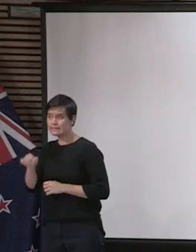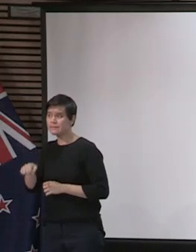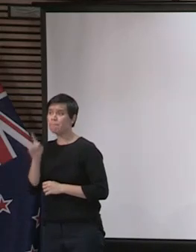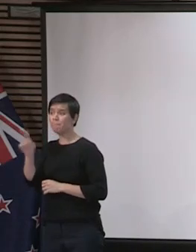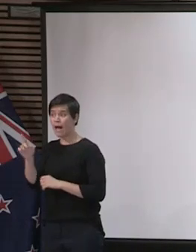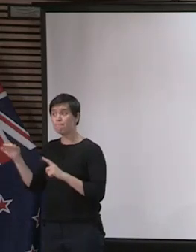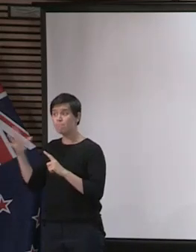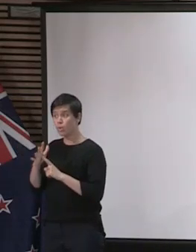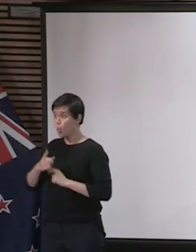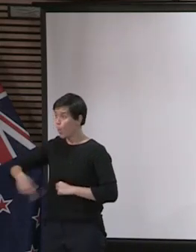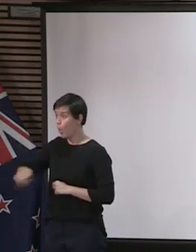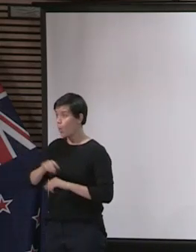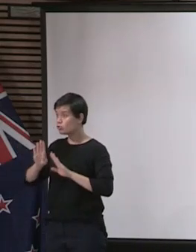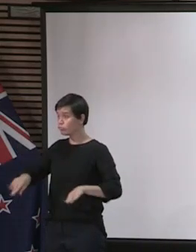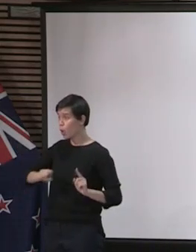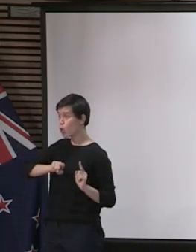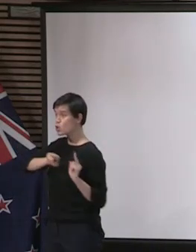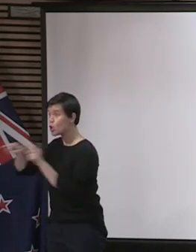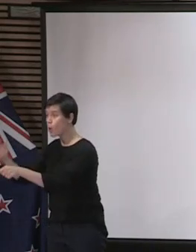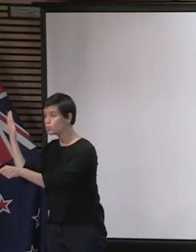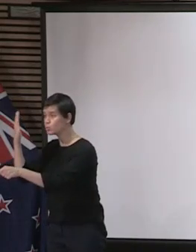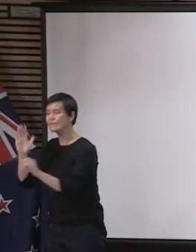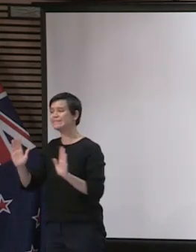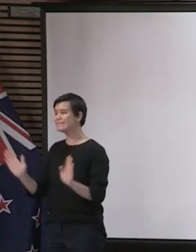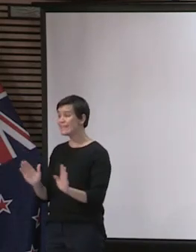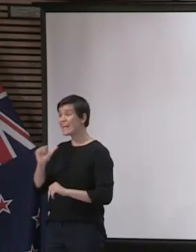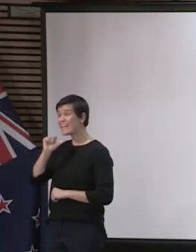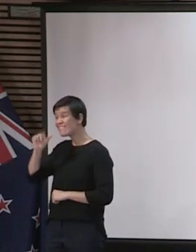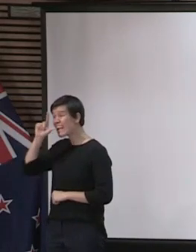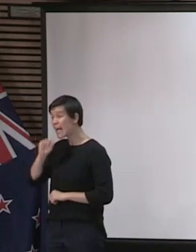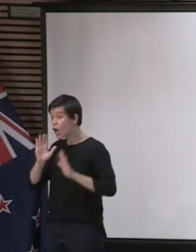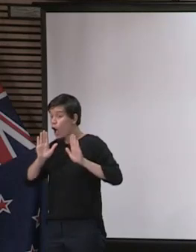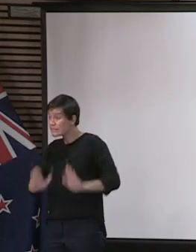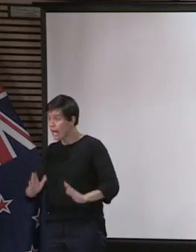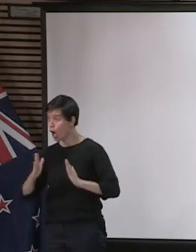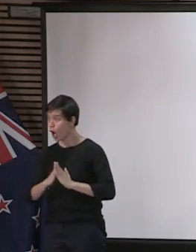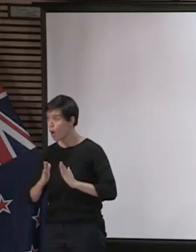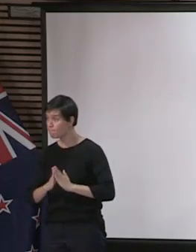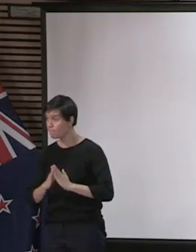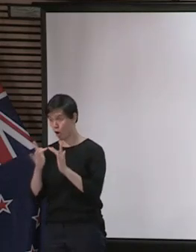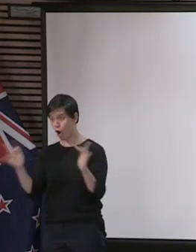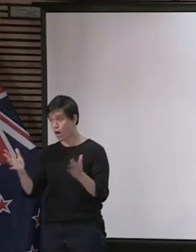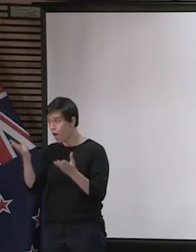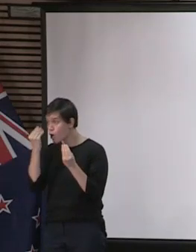alert Level 3 is that still people work from home if they can and learn from home if they can. We want as many